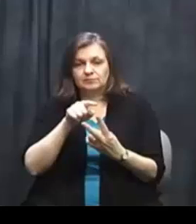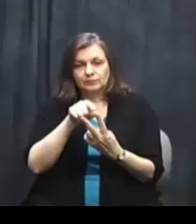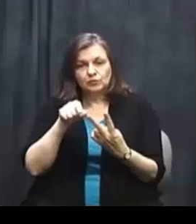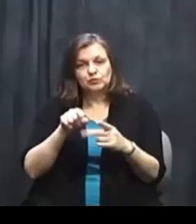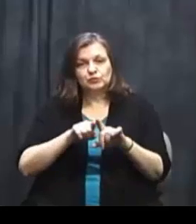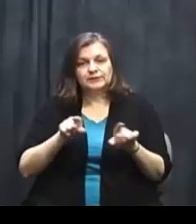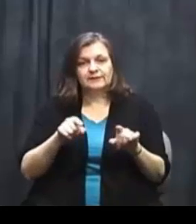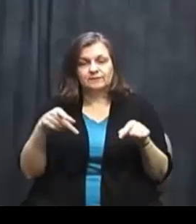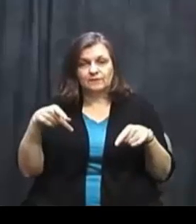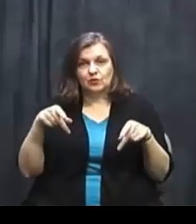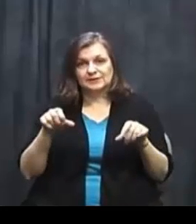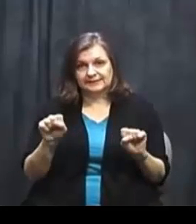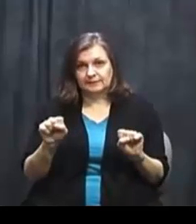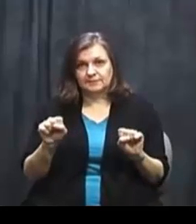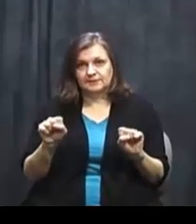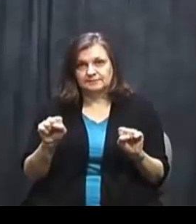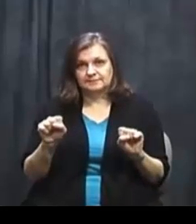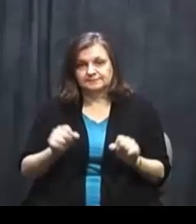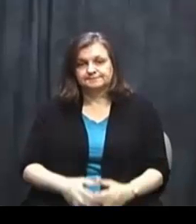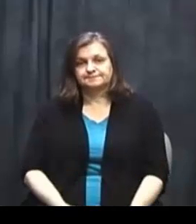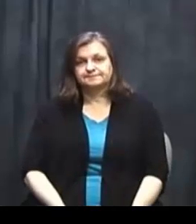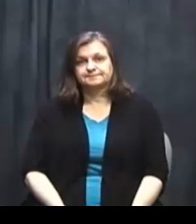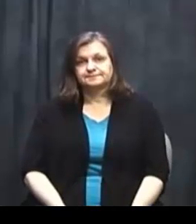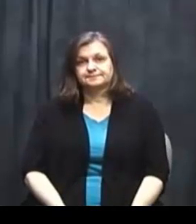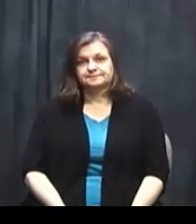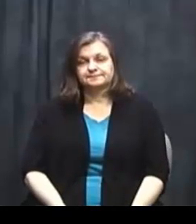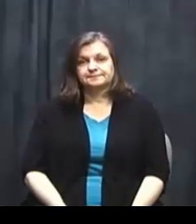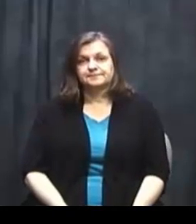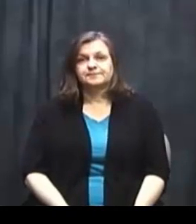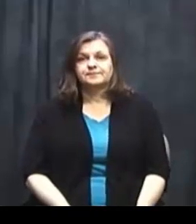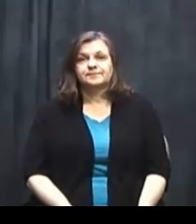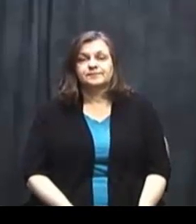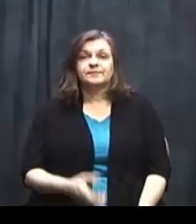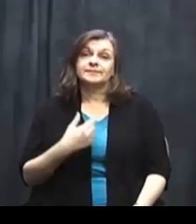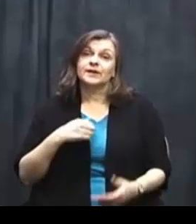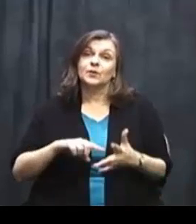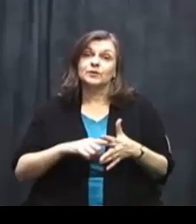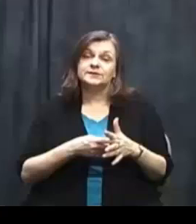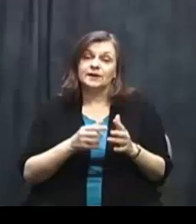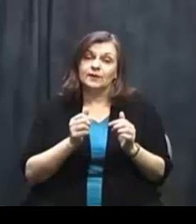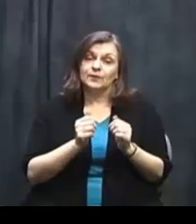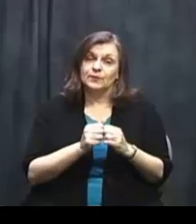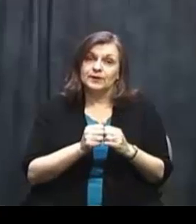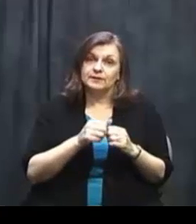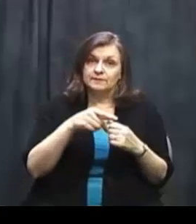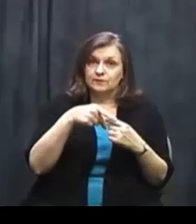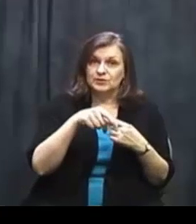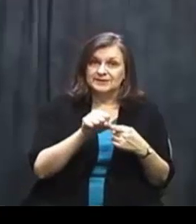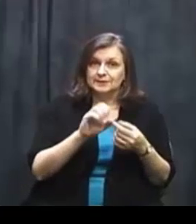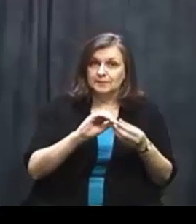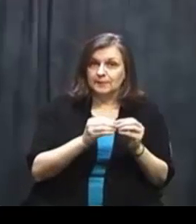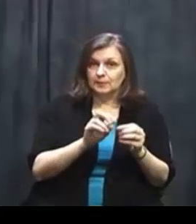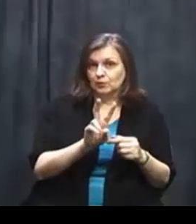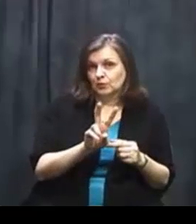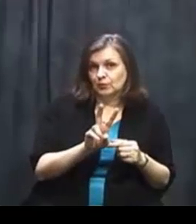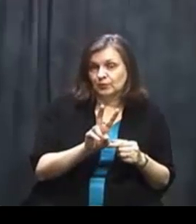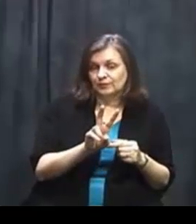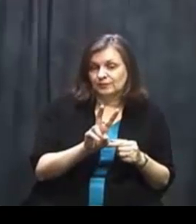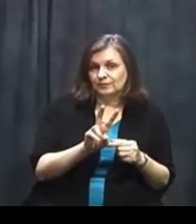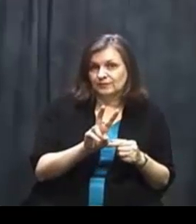photosystems when when we are all done we actually start with photosystem two